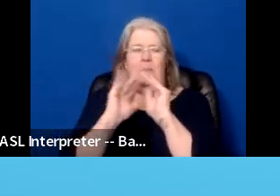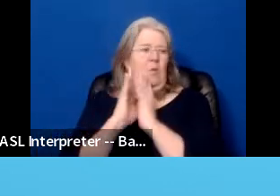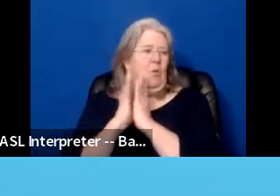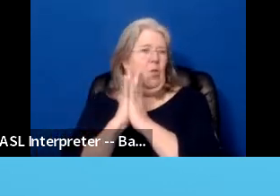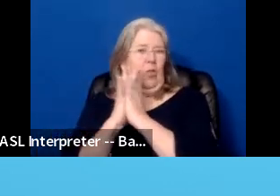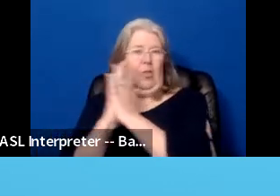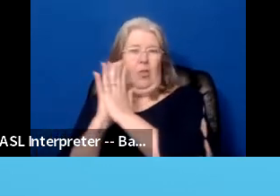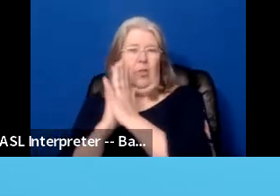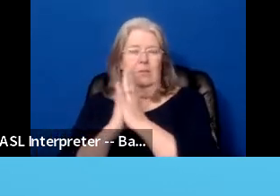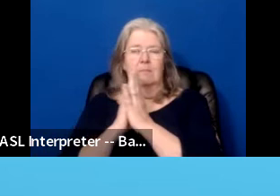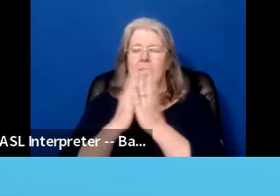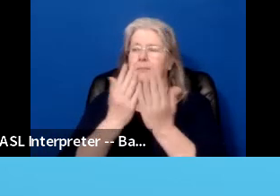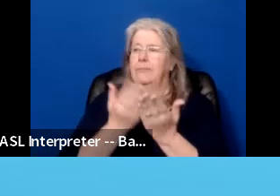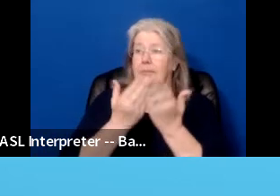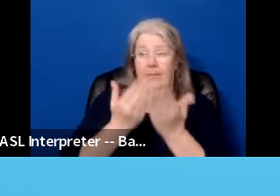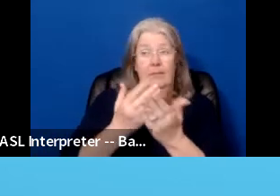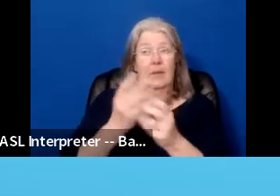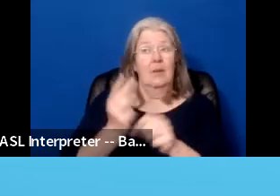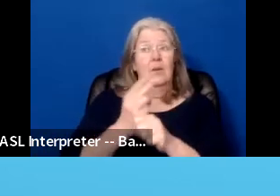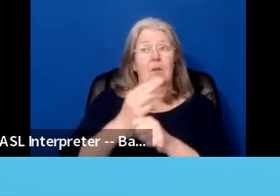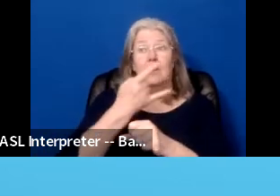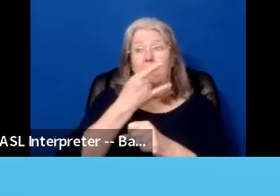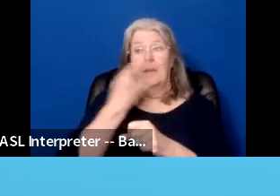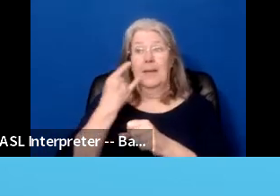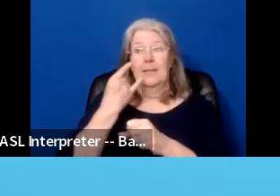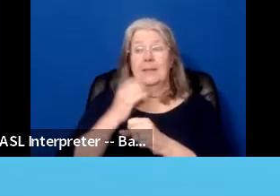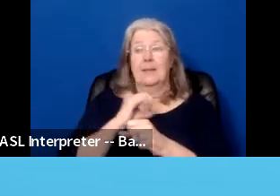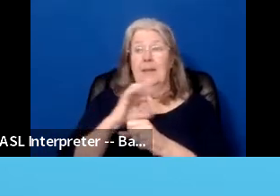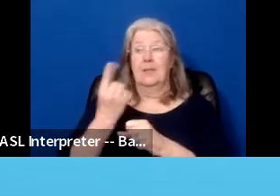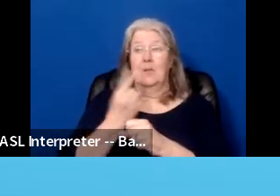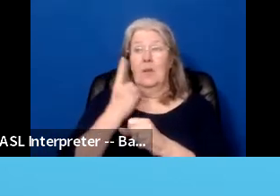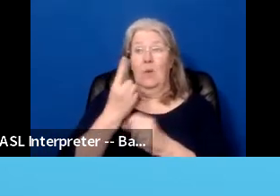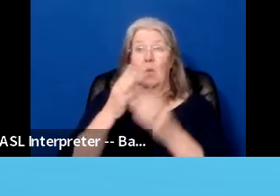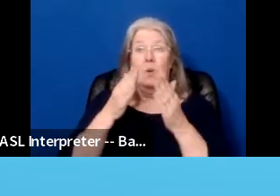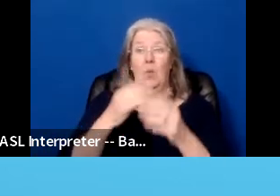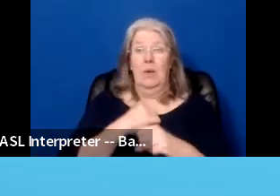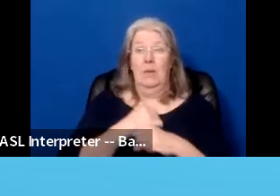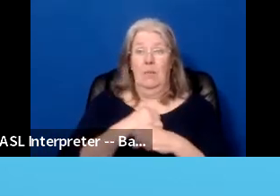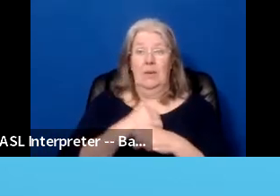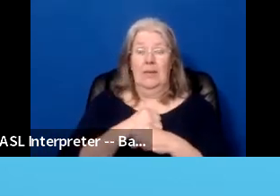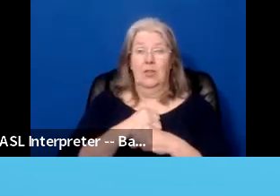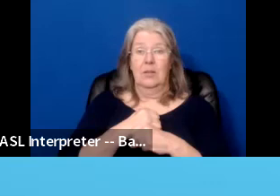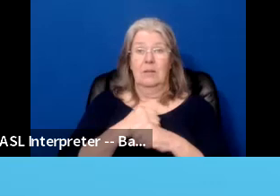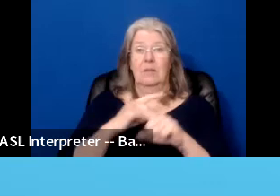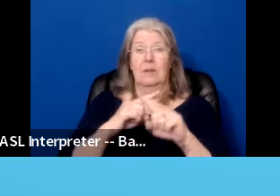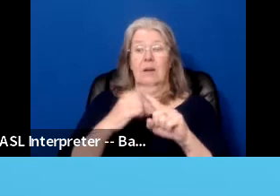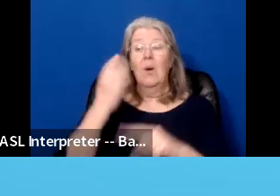recommend wearing a mask even if it's only a one way protection because we do know that masks do protect